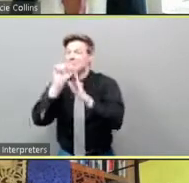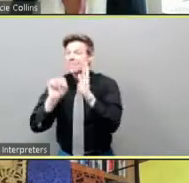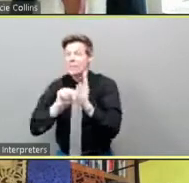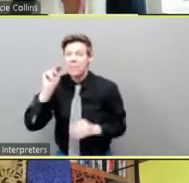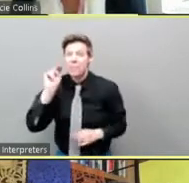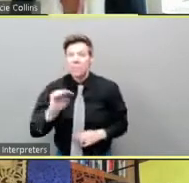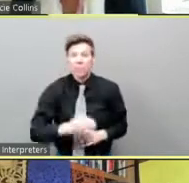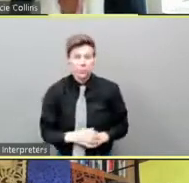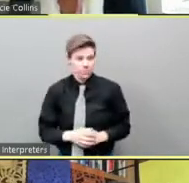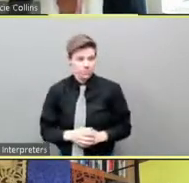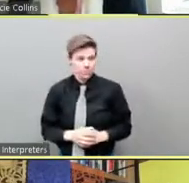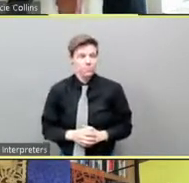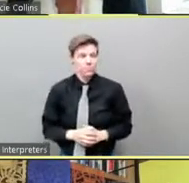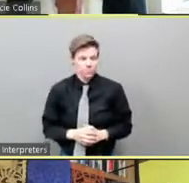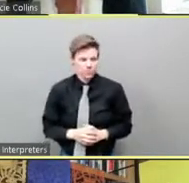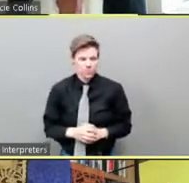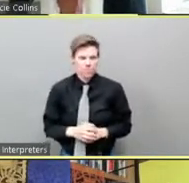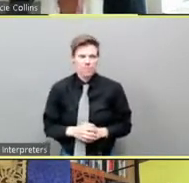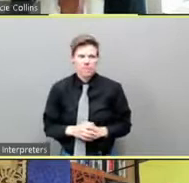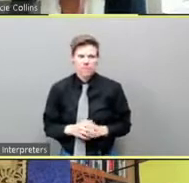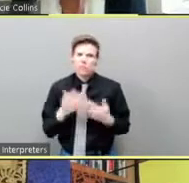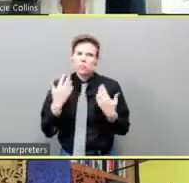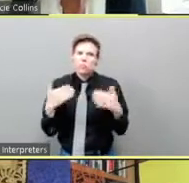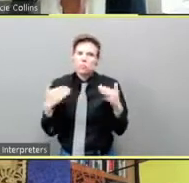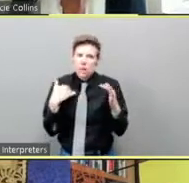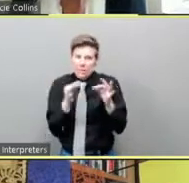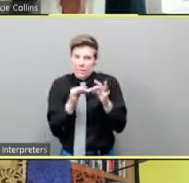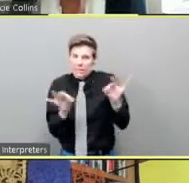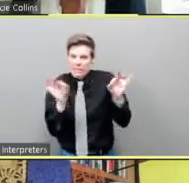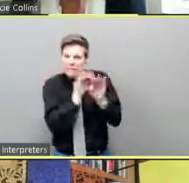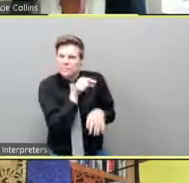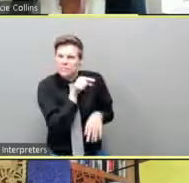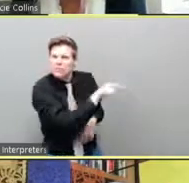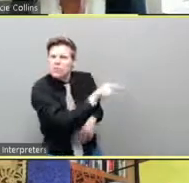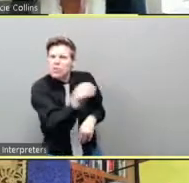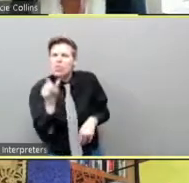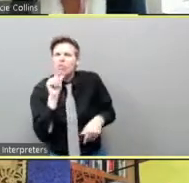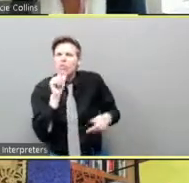I want to highlight a key partner and that's primary care providers. A